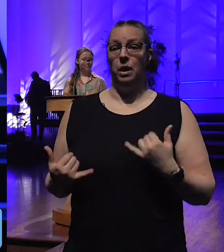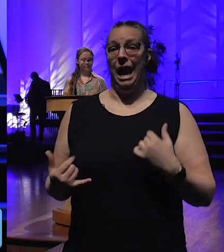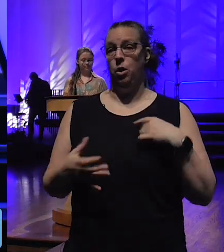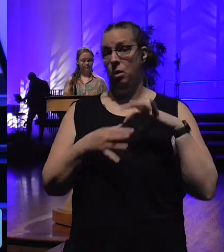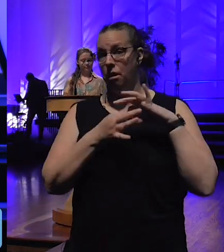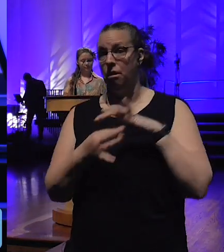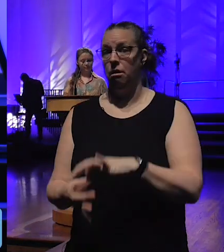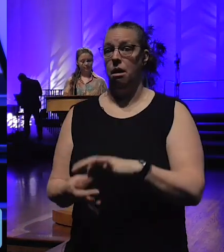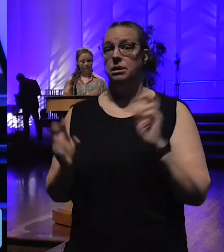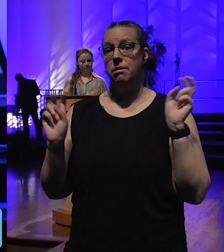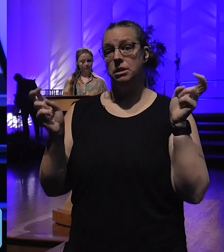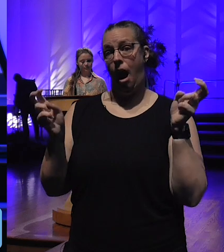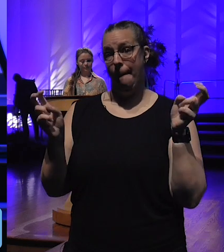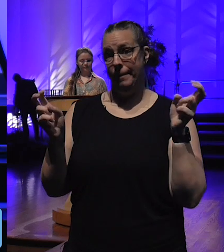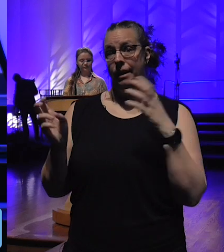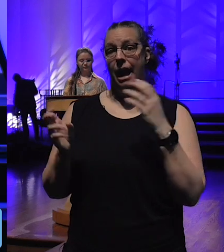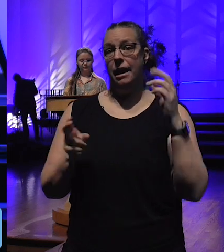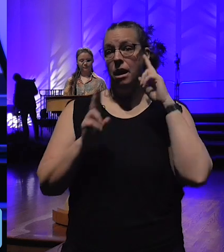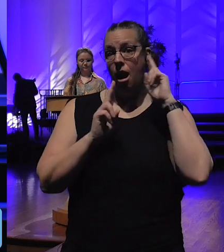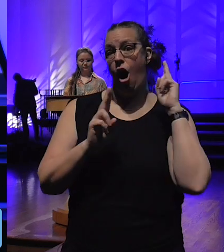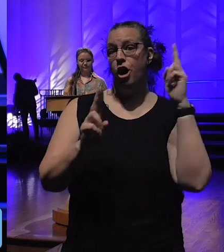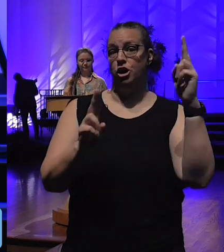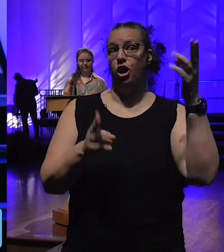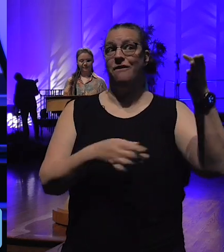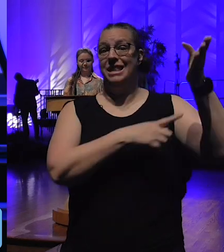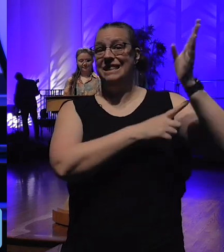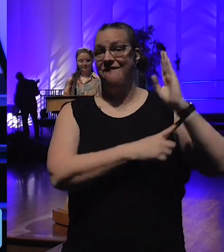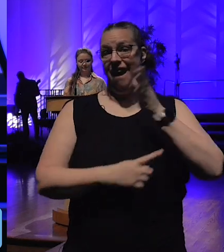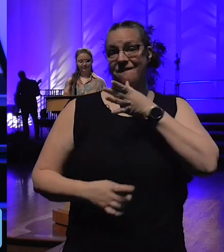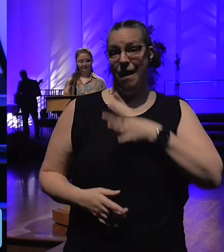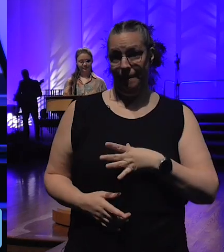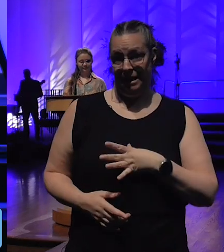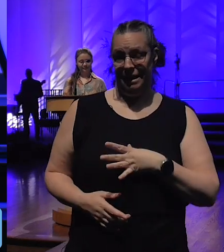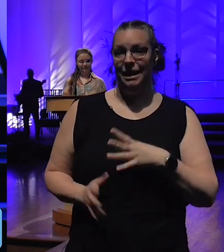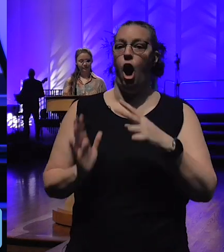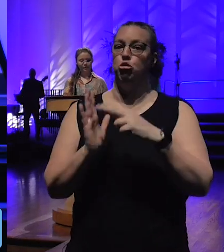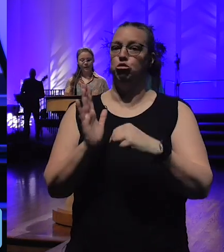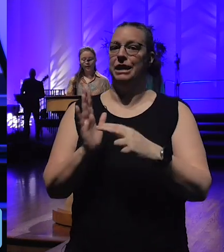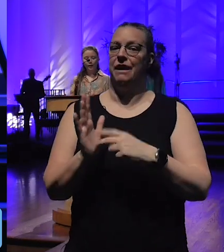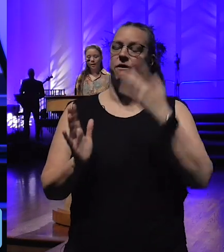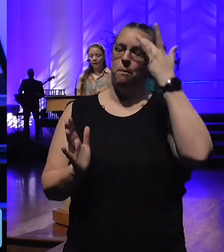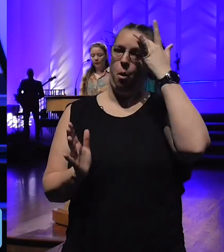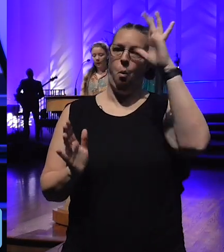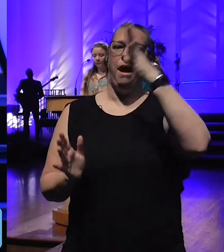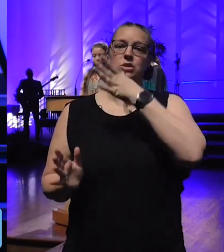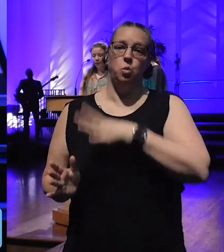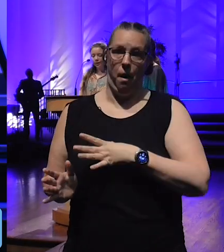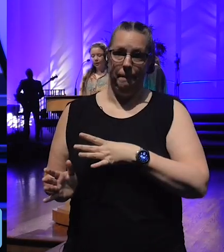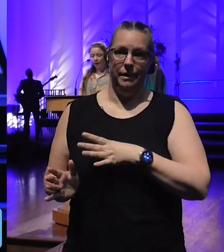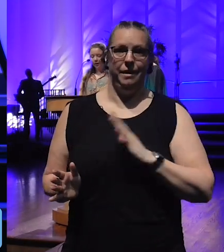message and in honor of the divine feminine a reading from a wise woman from our founder